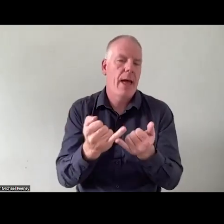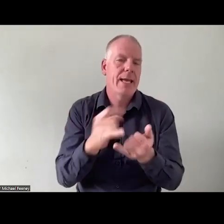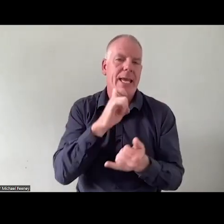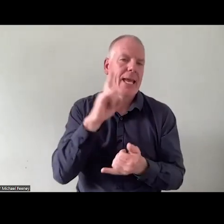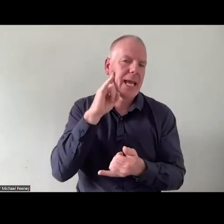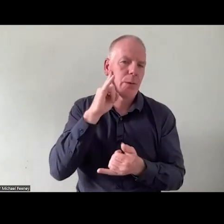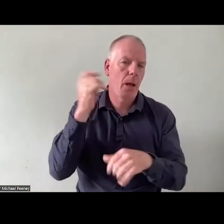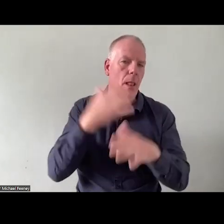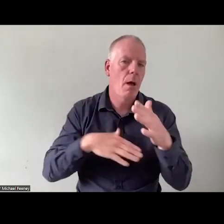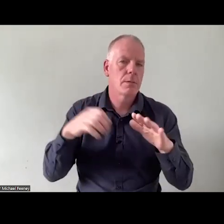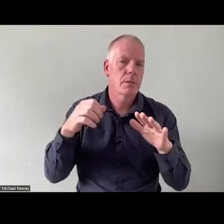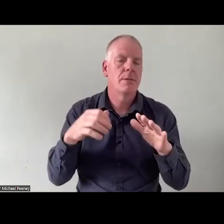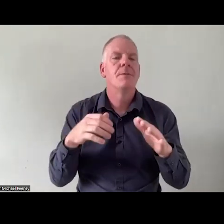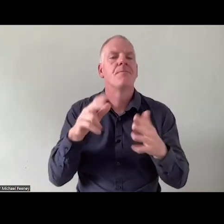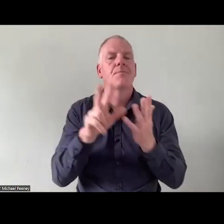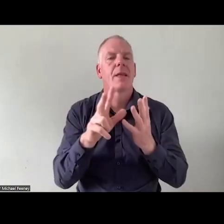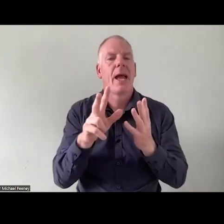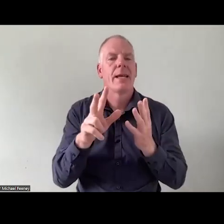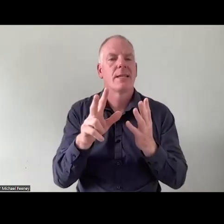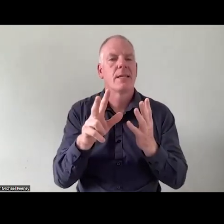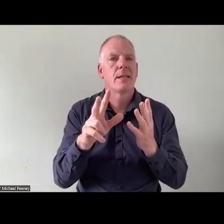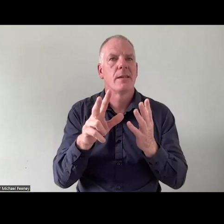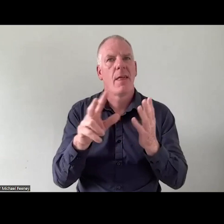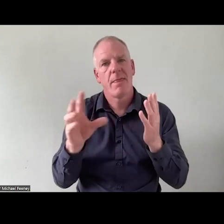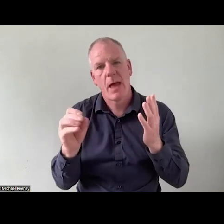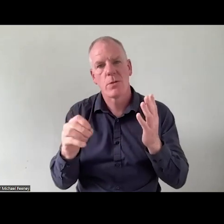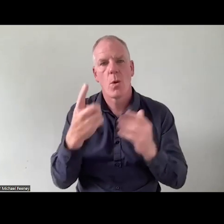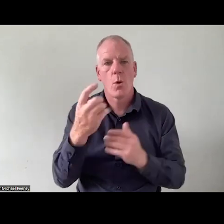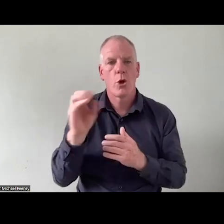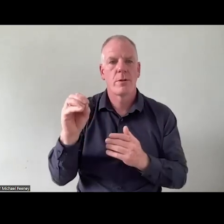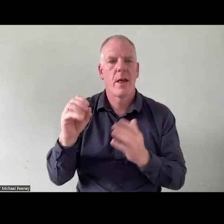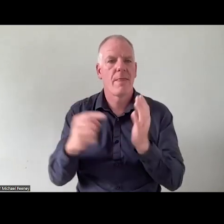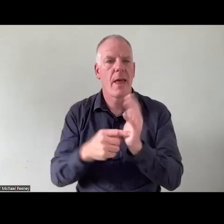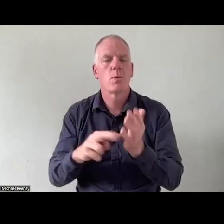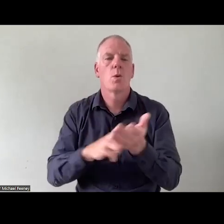There's probably 80,000 to 100,000 people that have BSL as a language, if you like.